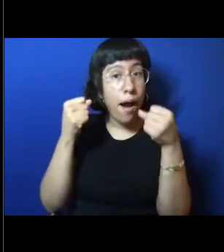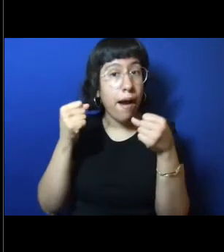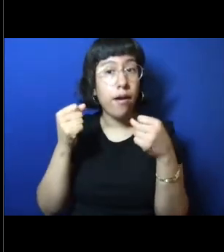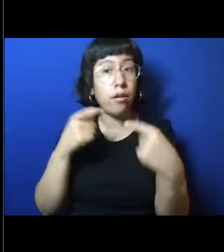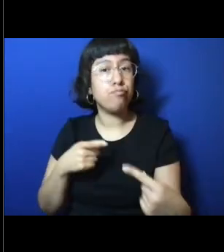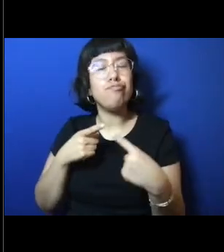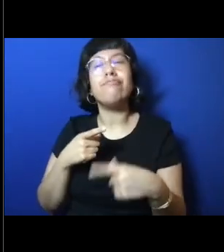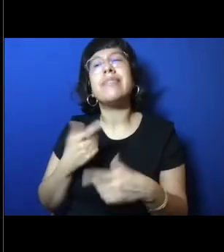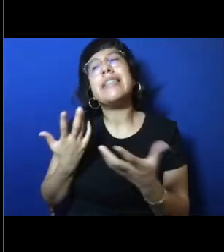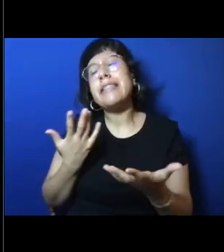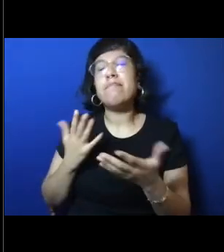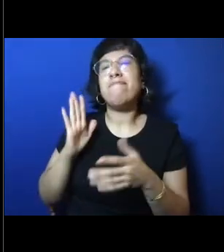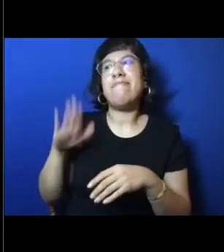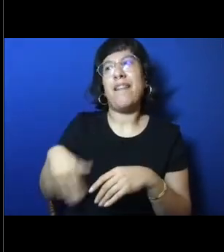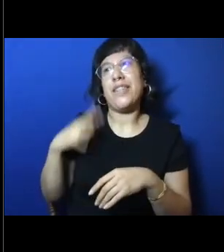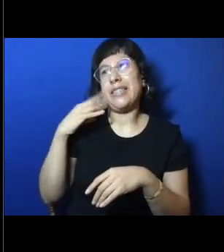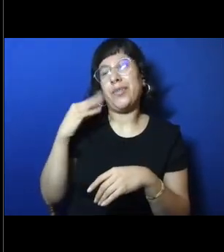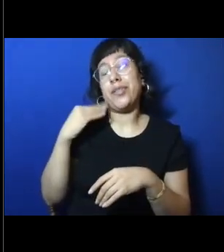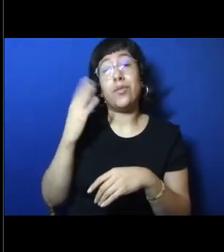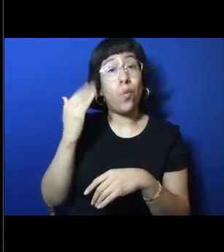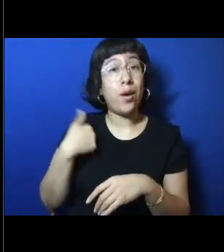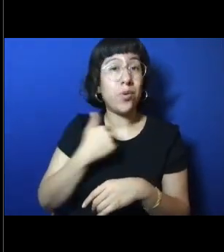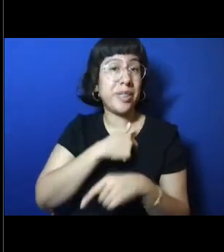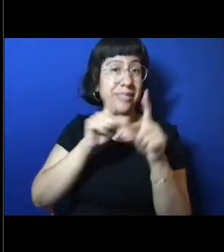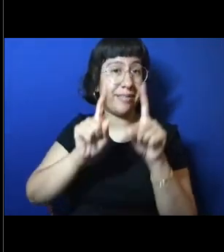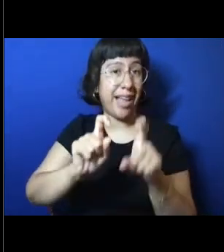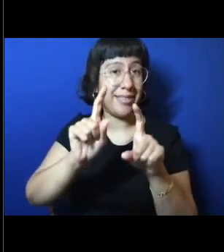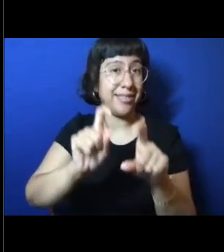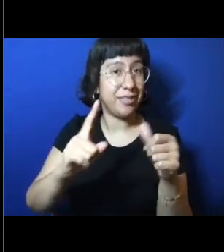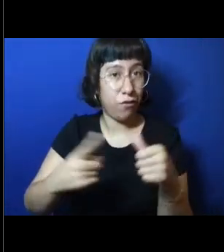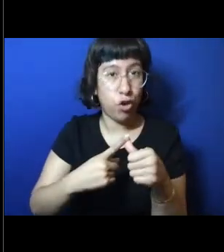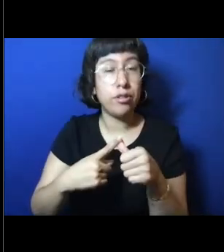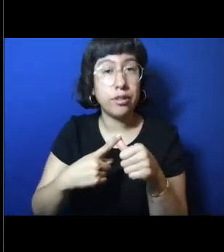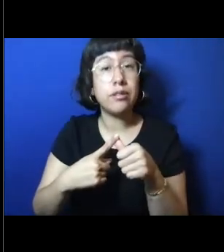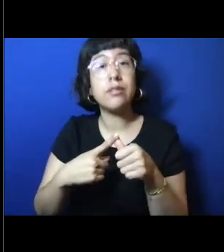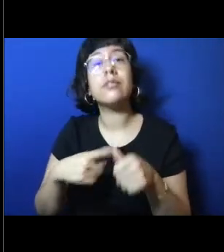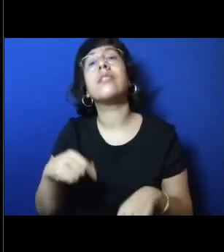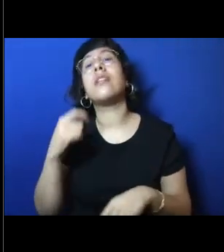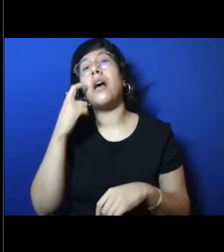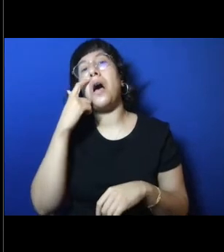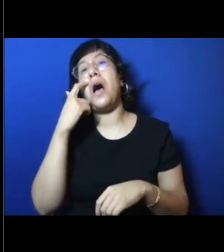We actually we'll do tests or we call them mechanical deployment tests.